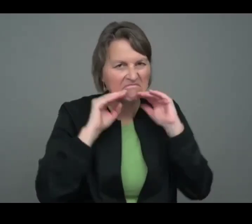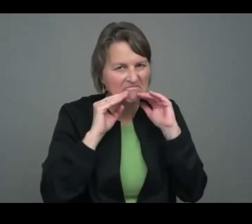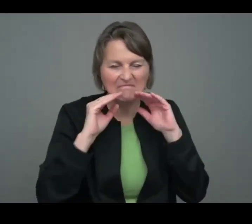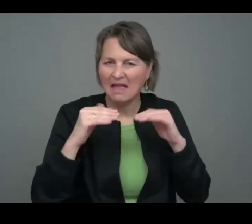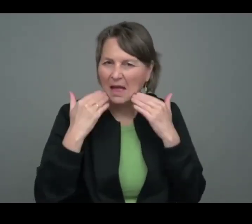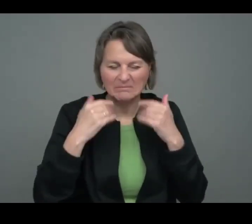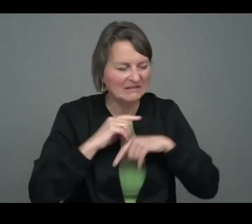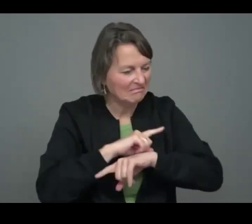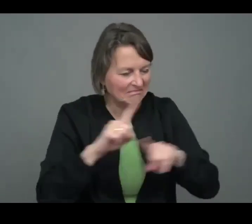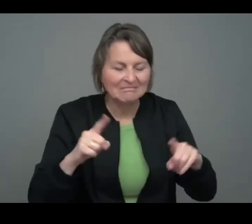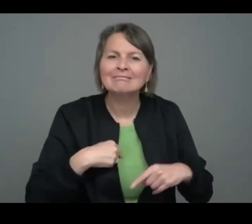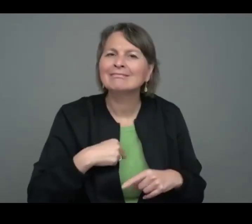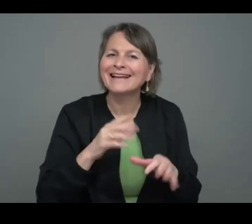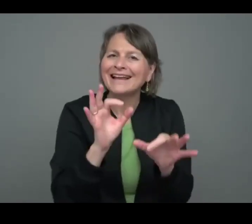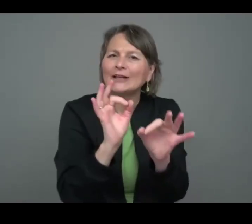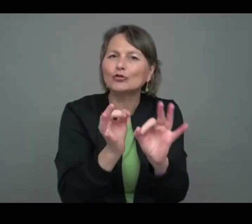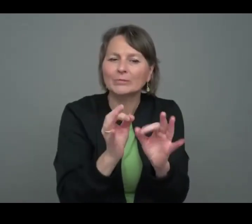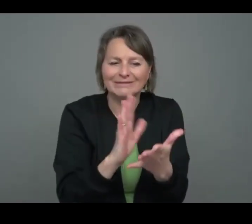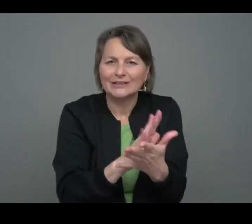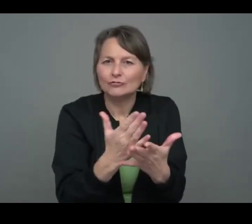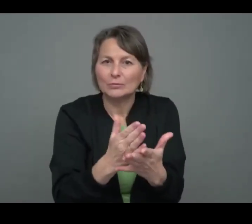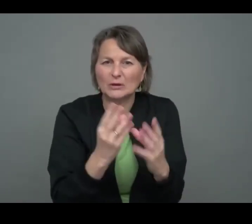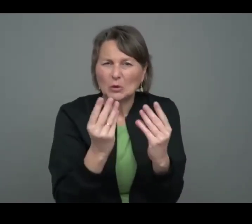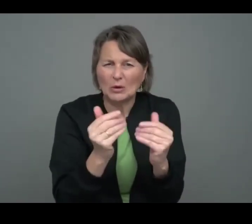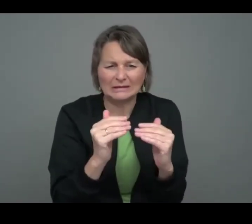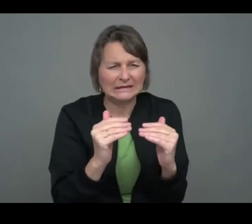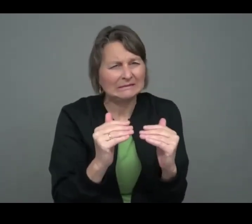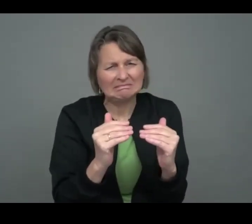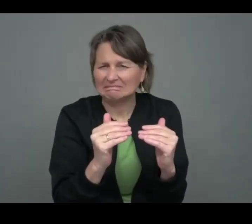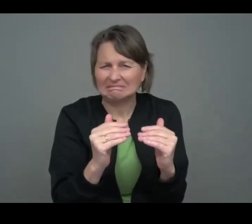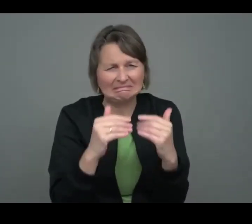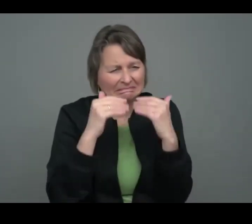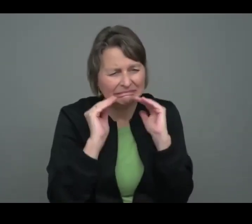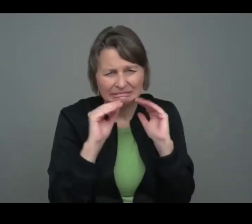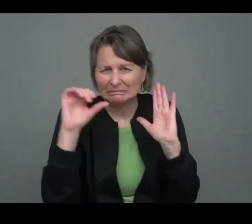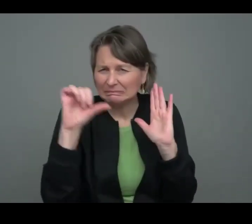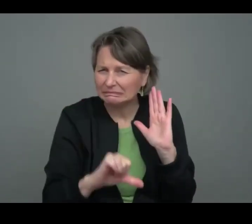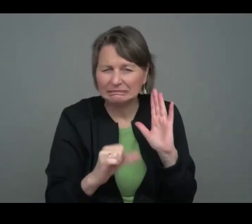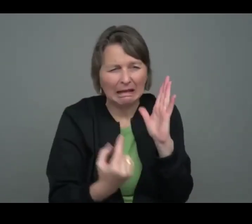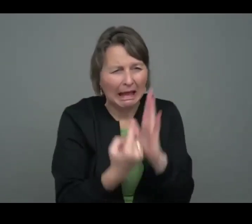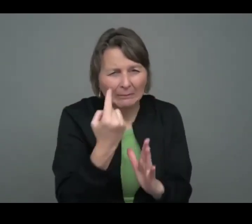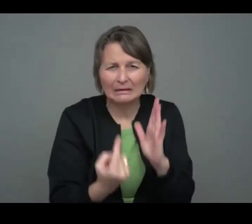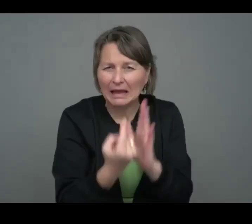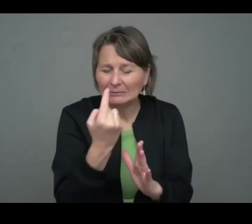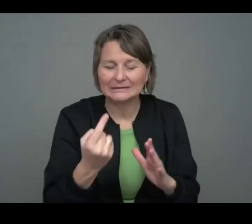by the deaf community. At that time they were not happy with the quality of the sign language